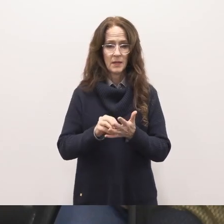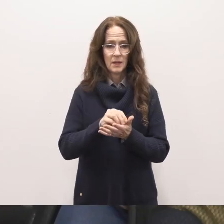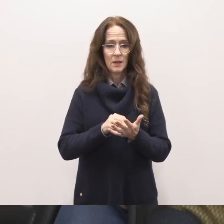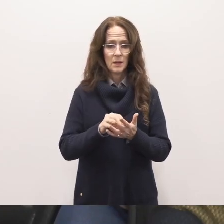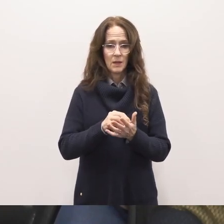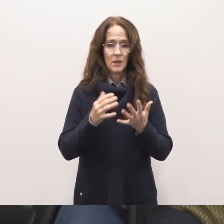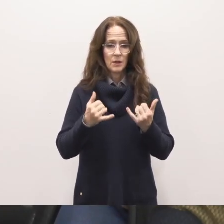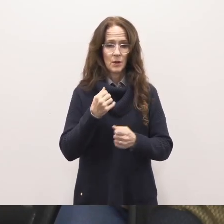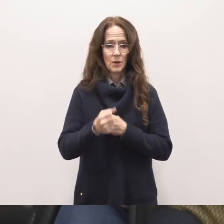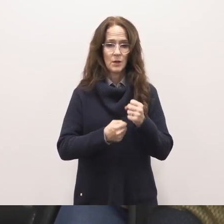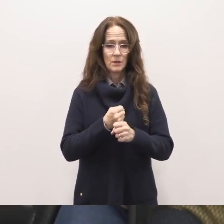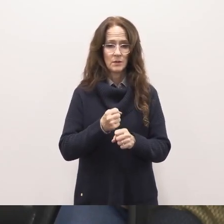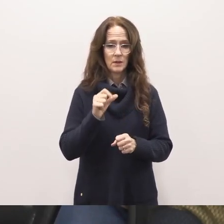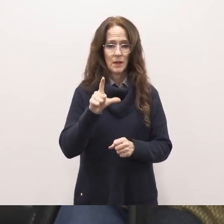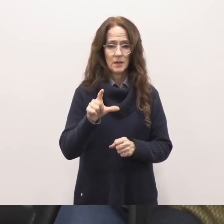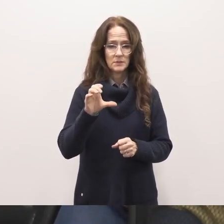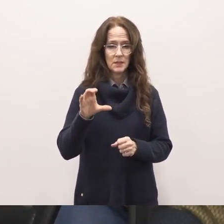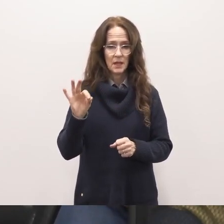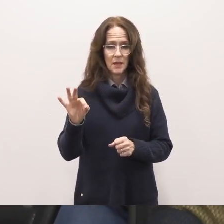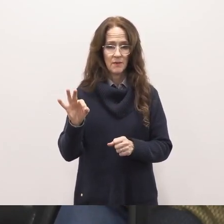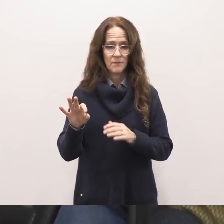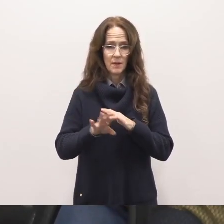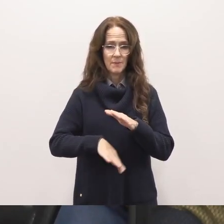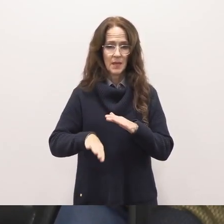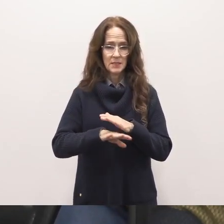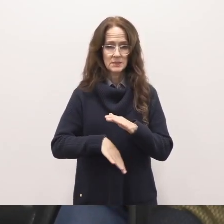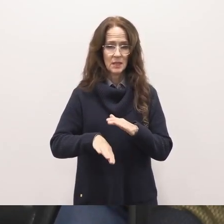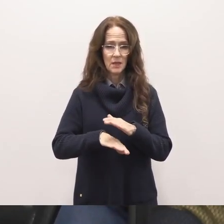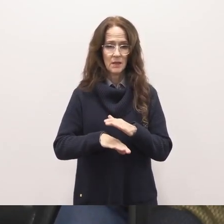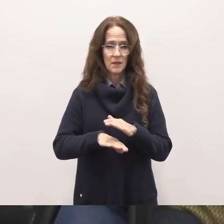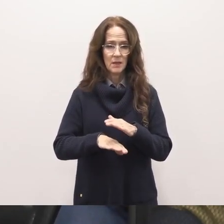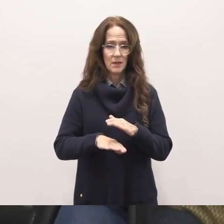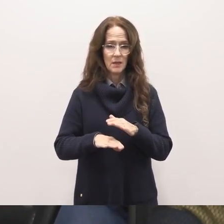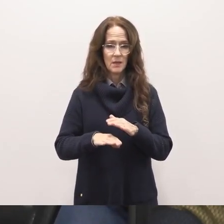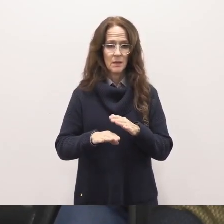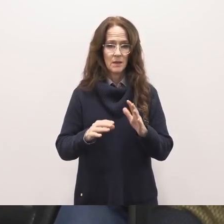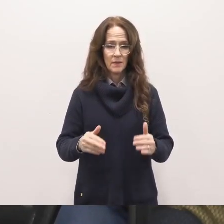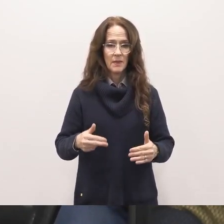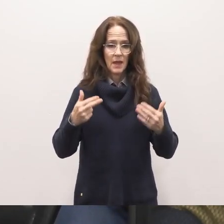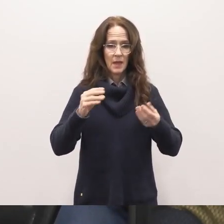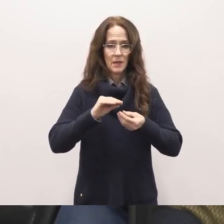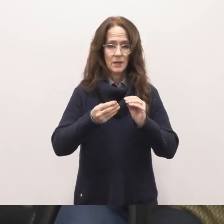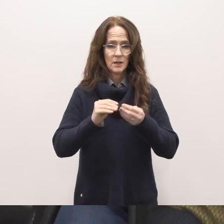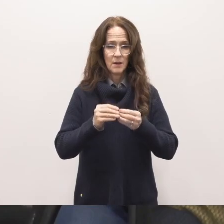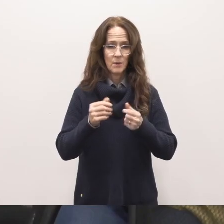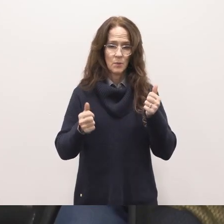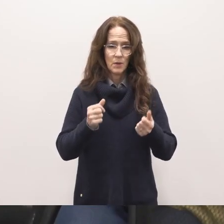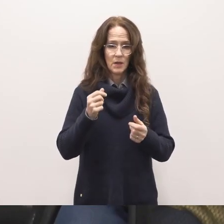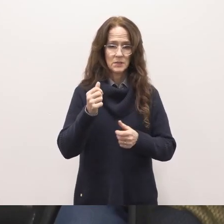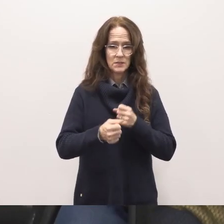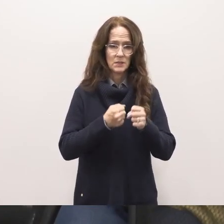because your LCFF is based on, you know, the higher number of, you know, which year is the highest ADA,